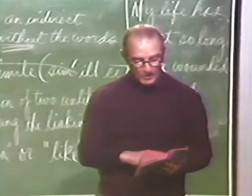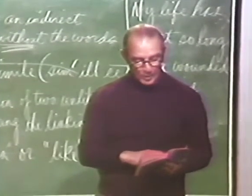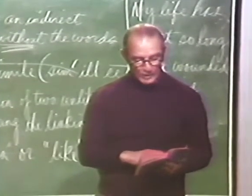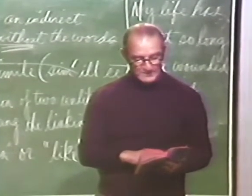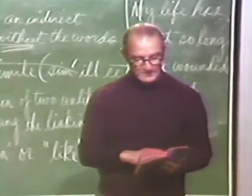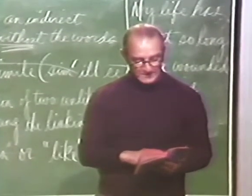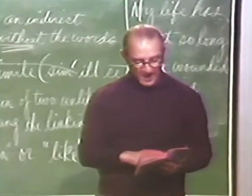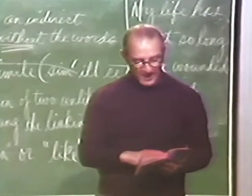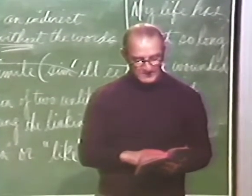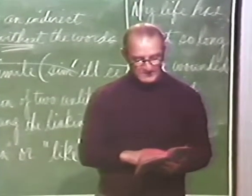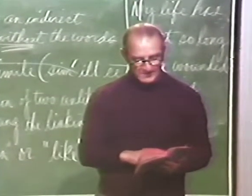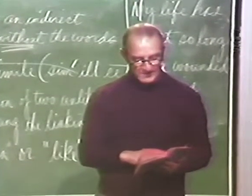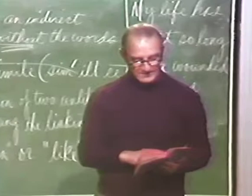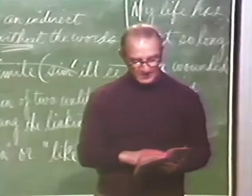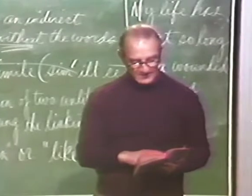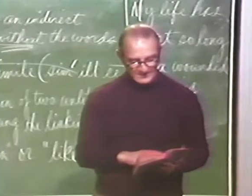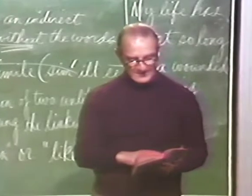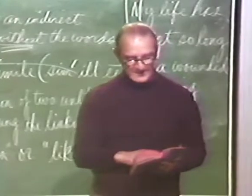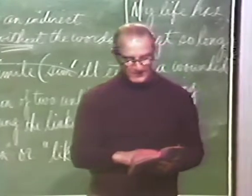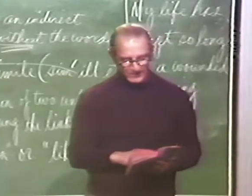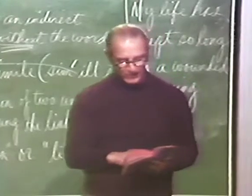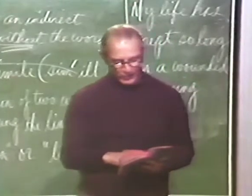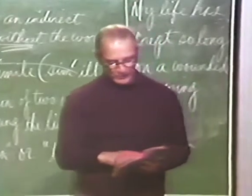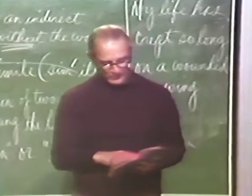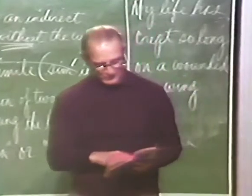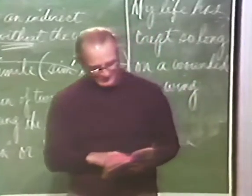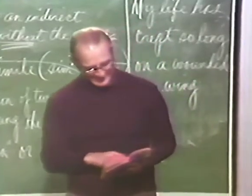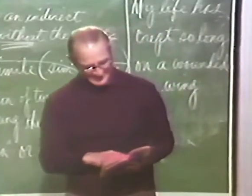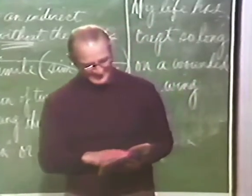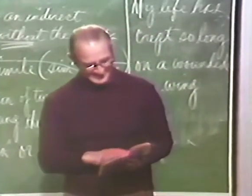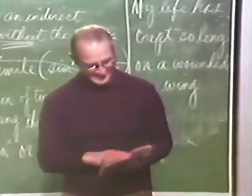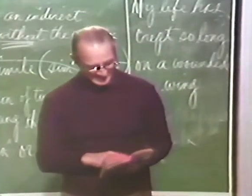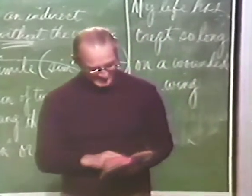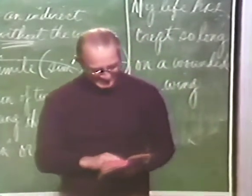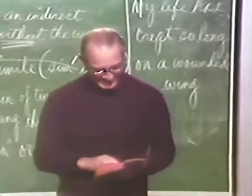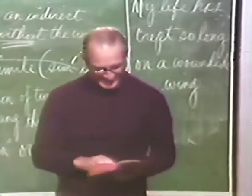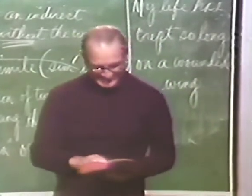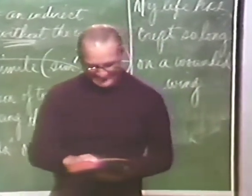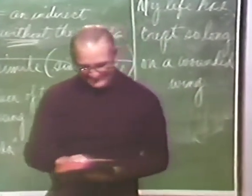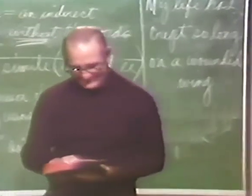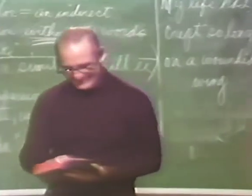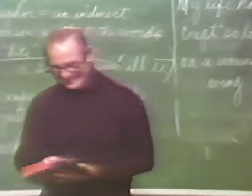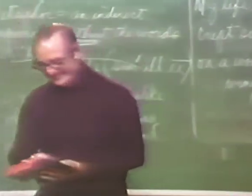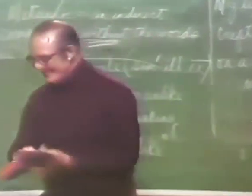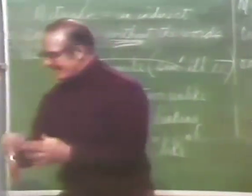"BUT BEING SPENT, THE WORSE, AND WORST TIMES STILL SUCCEED THE FORMER."